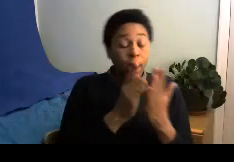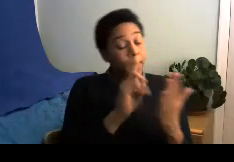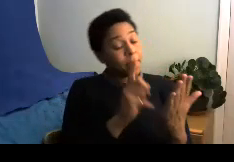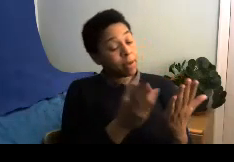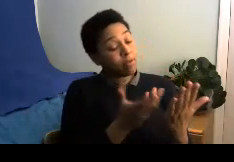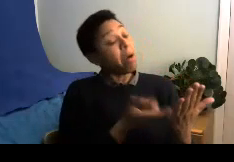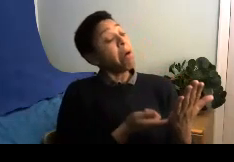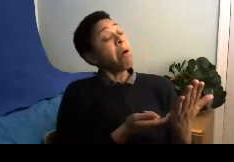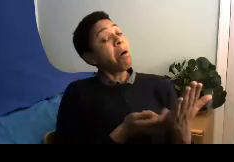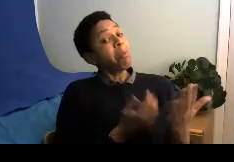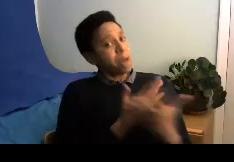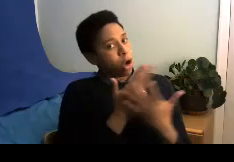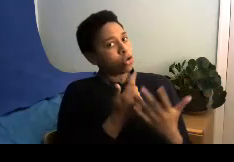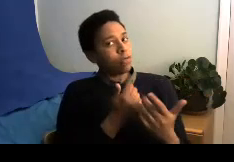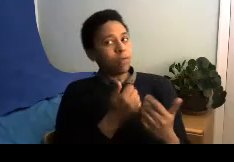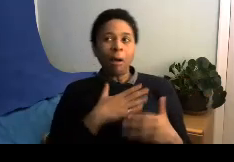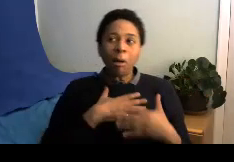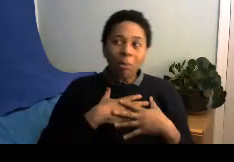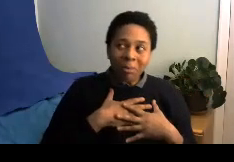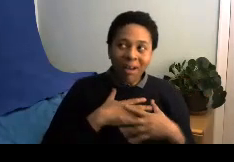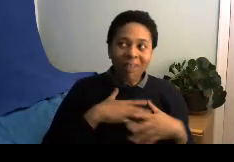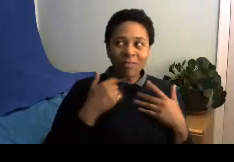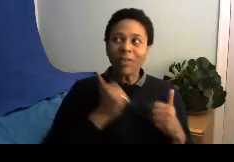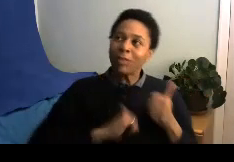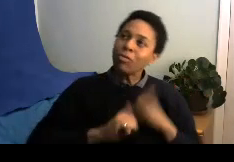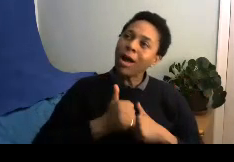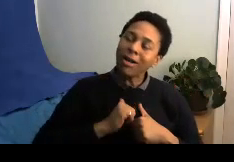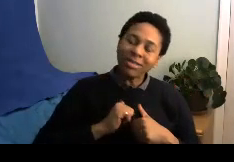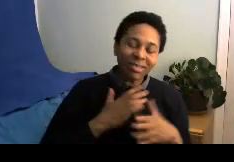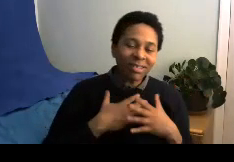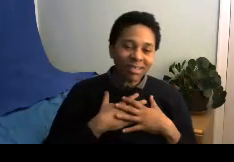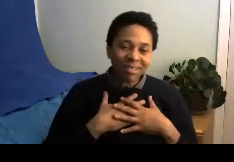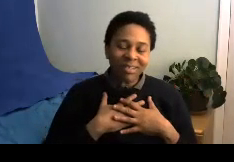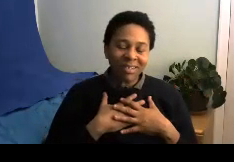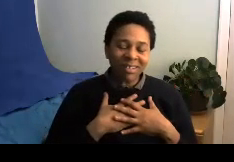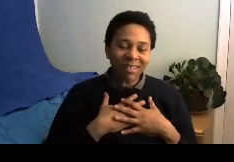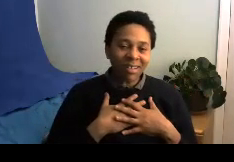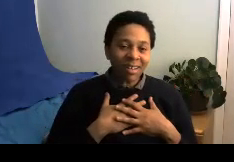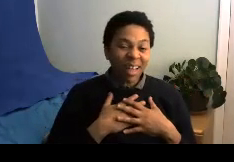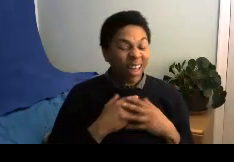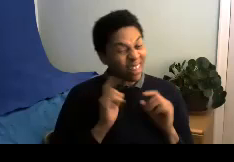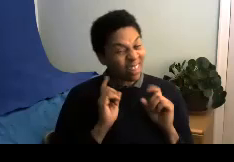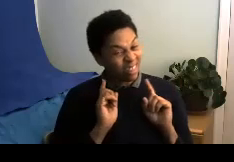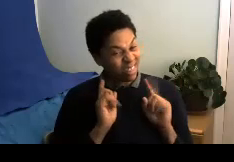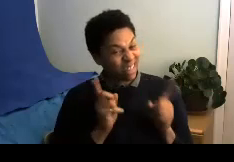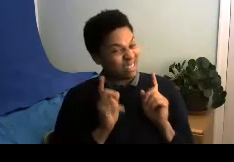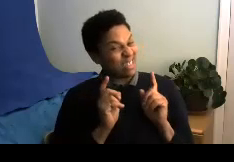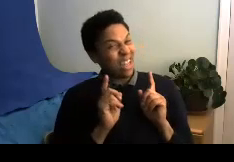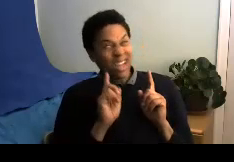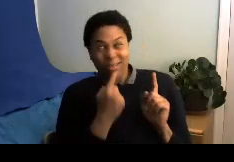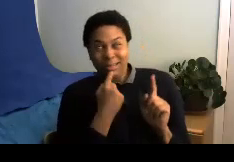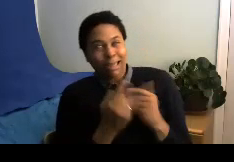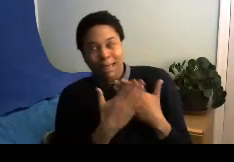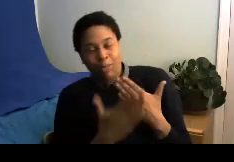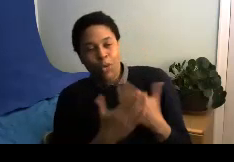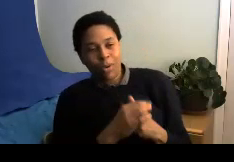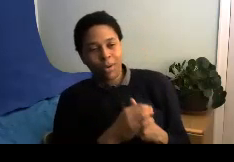great compliment to me. And that's sort of really all I can say. Right now. Dan: I won't push you any further.